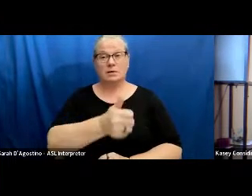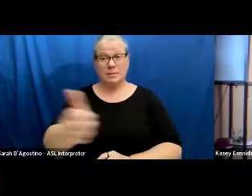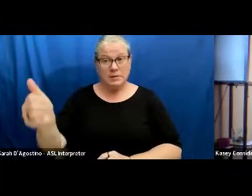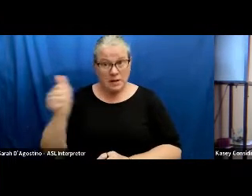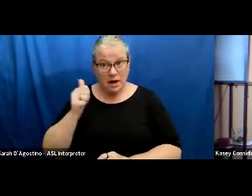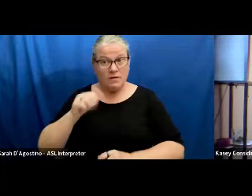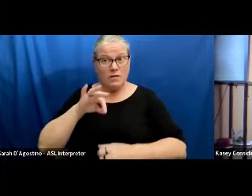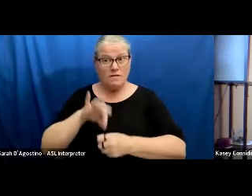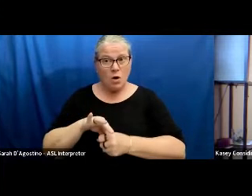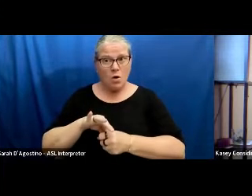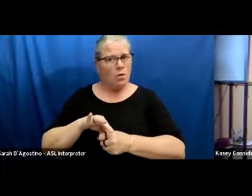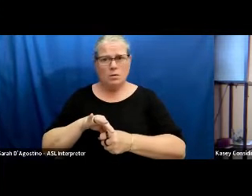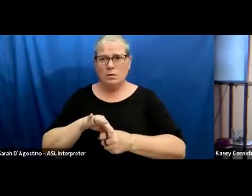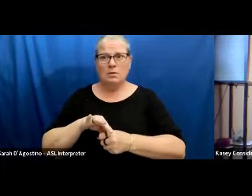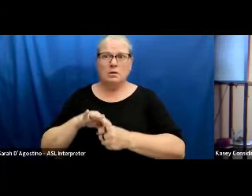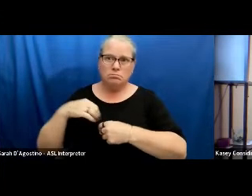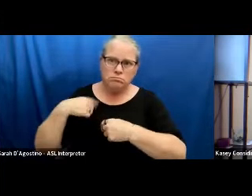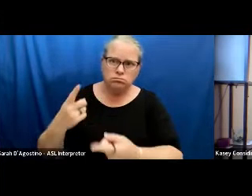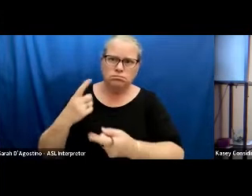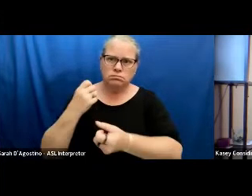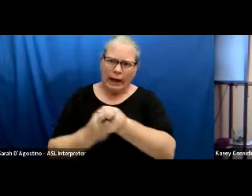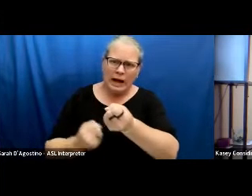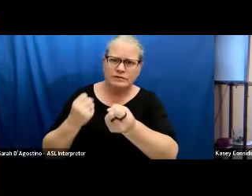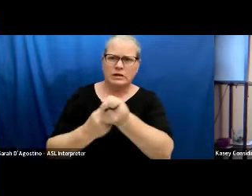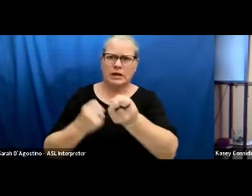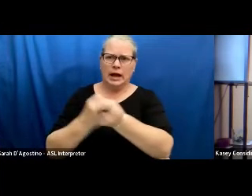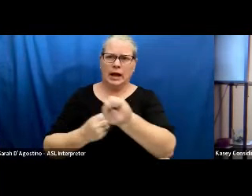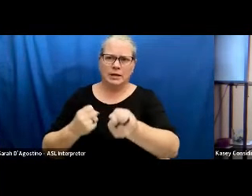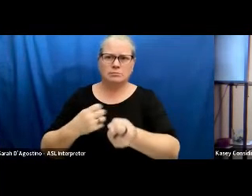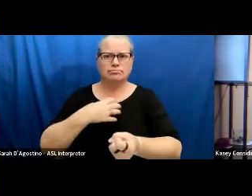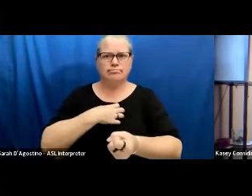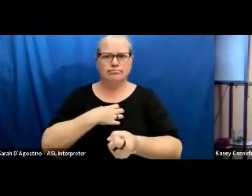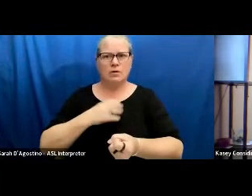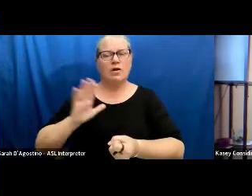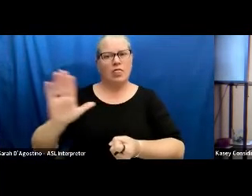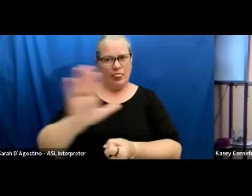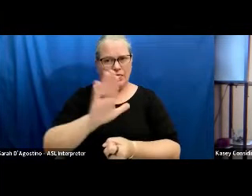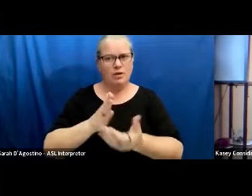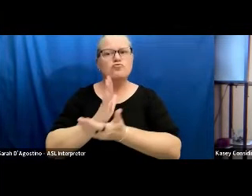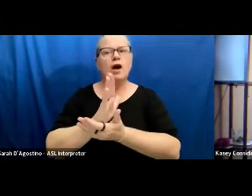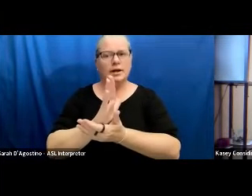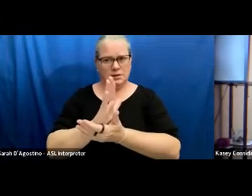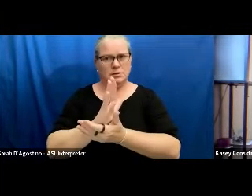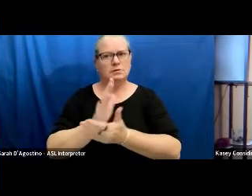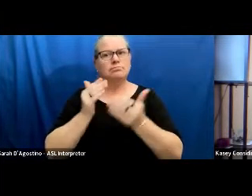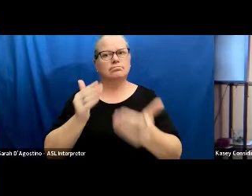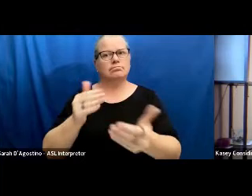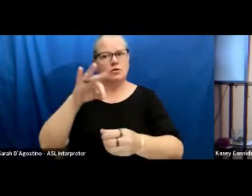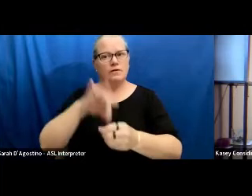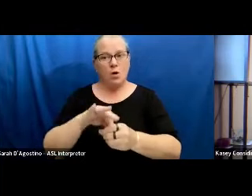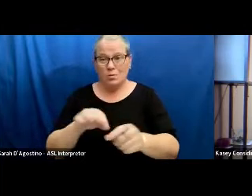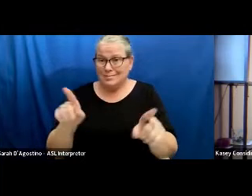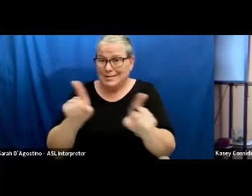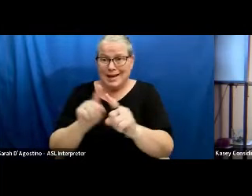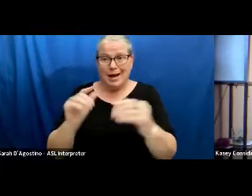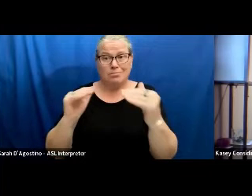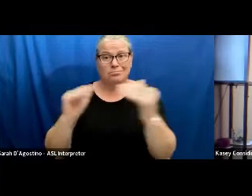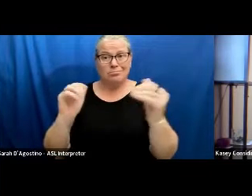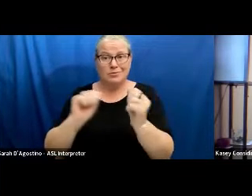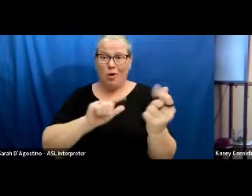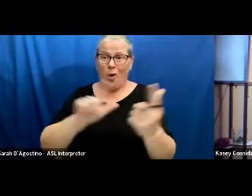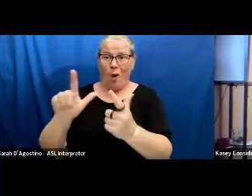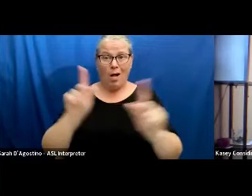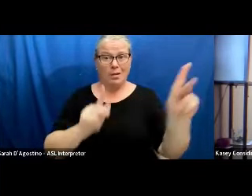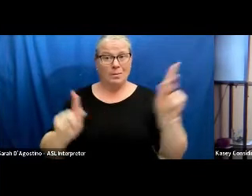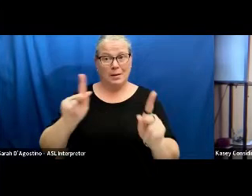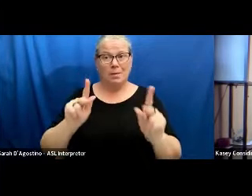their rights to vote just as all citizens have the right to vote there are a number of federal laws